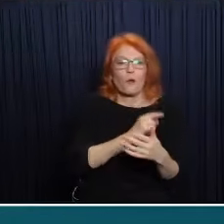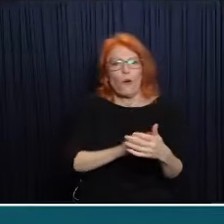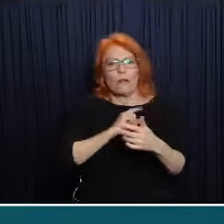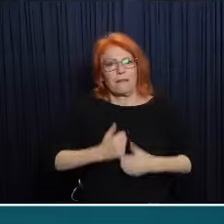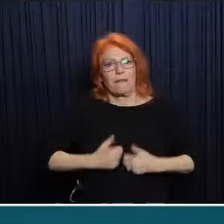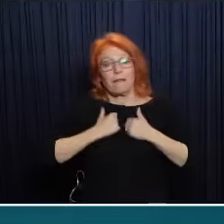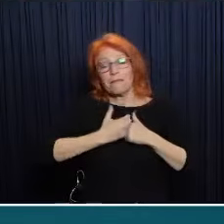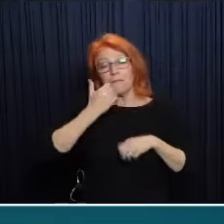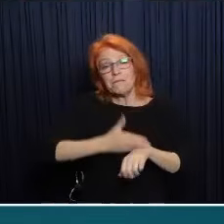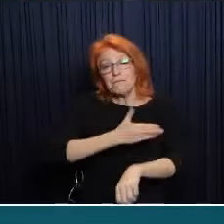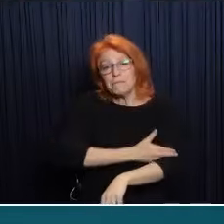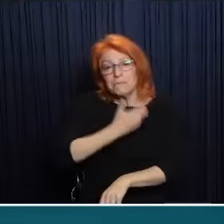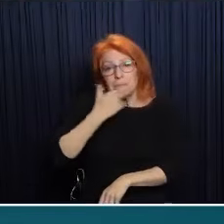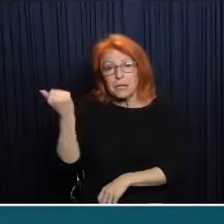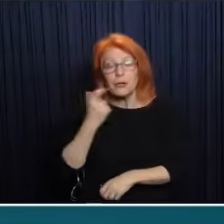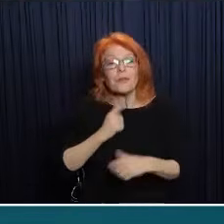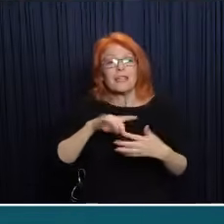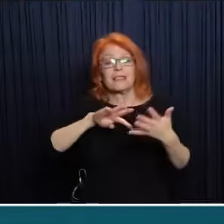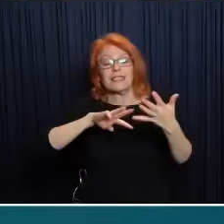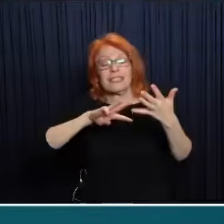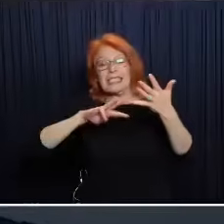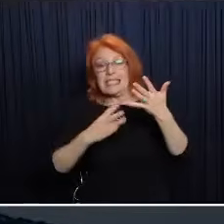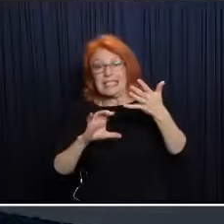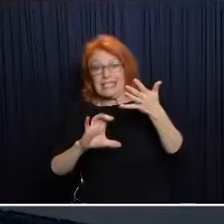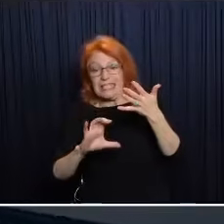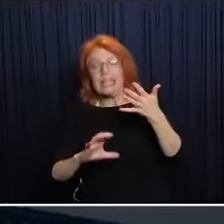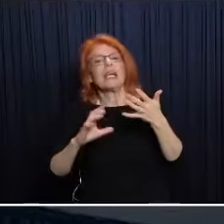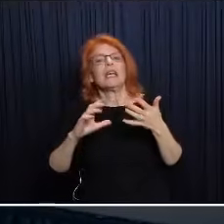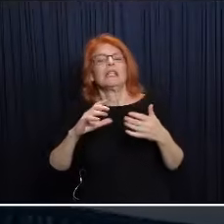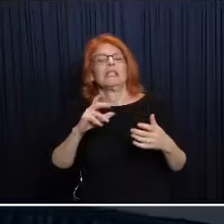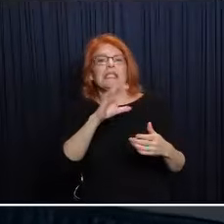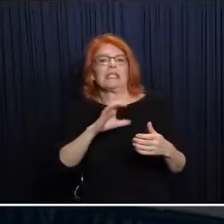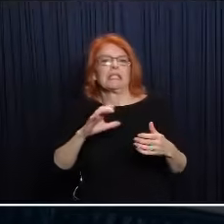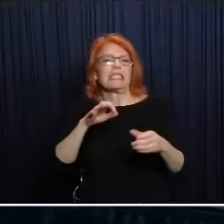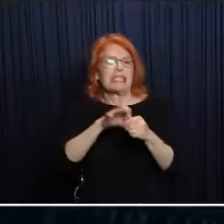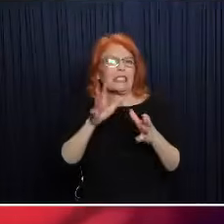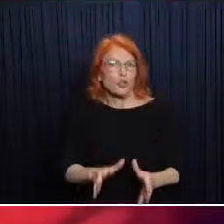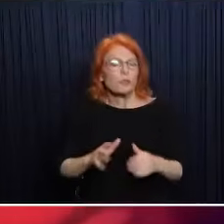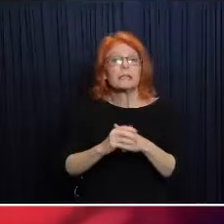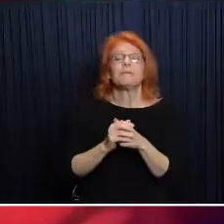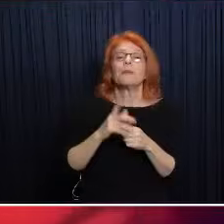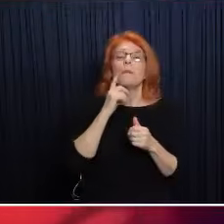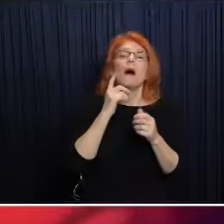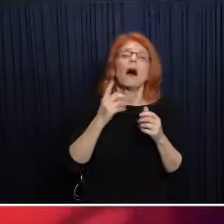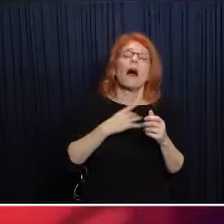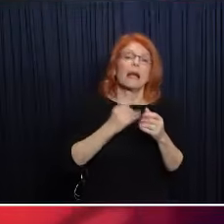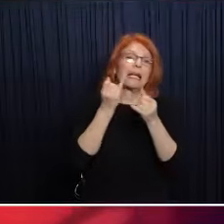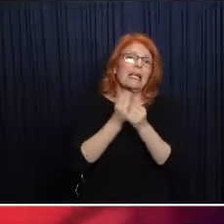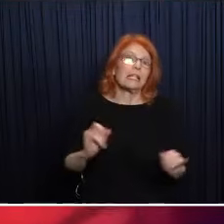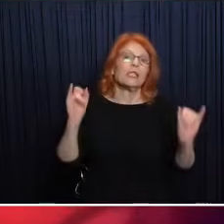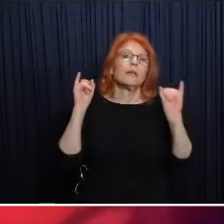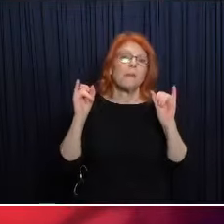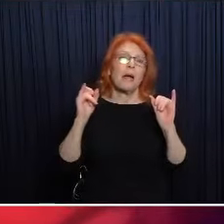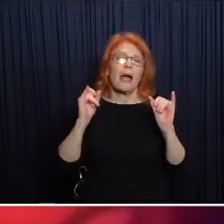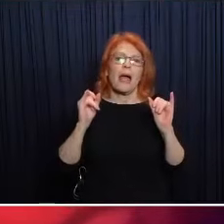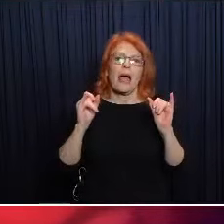REASONS. WE TALK ABOUT THE FIVE Cs.